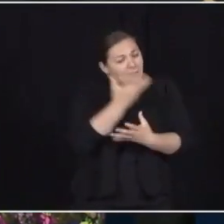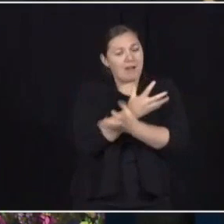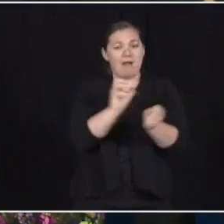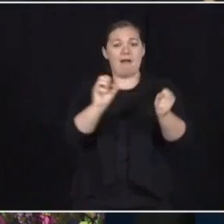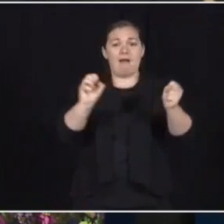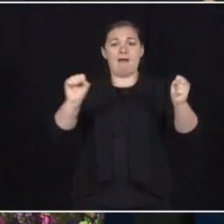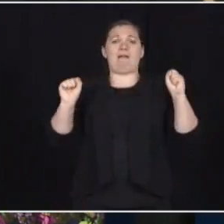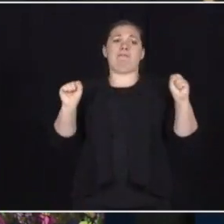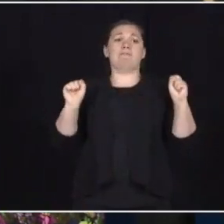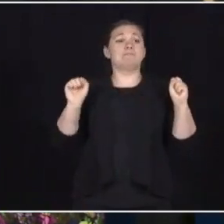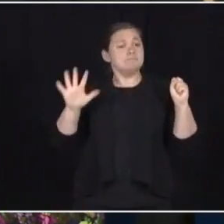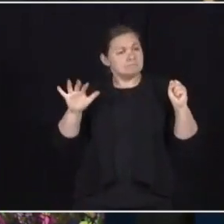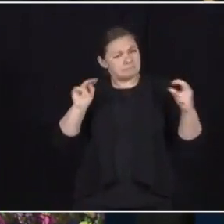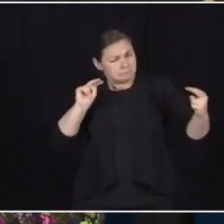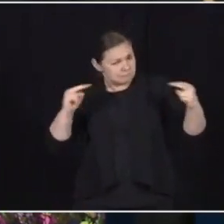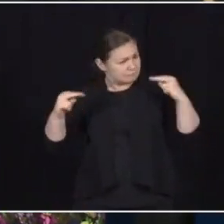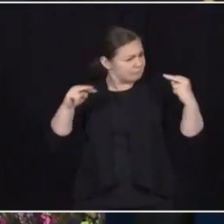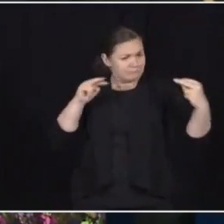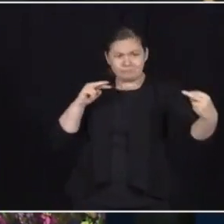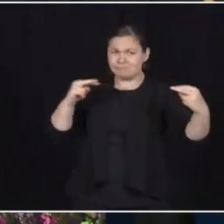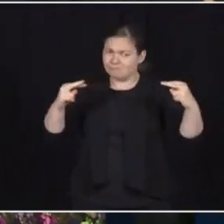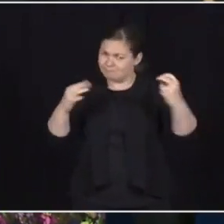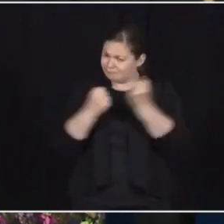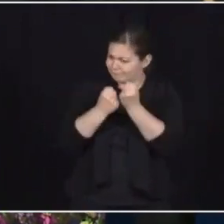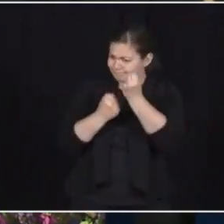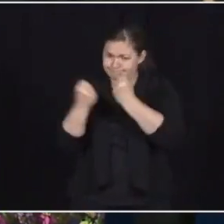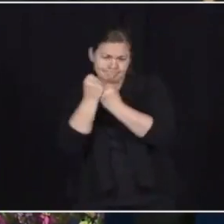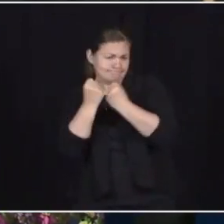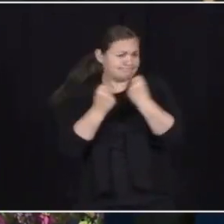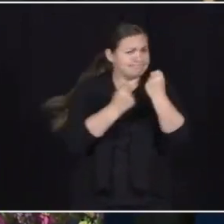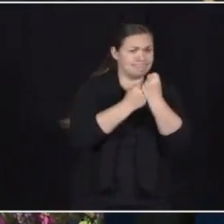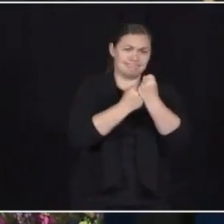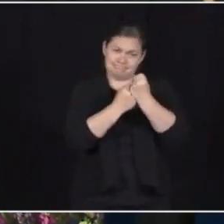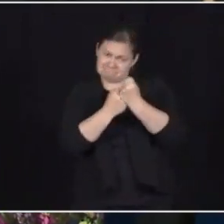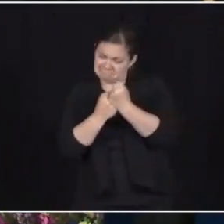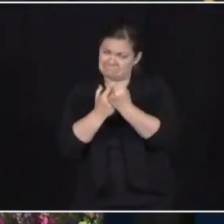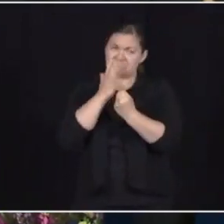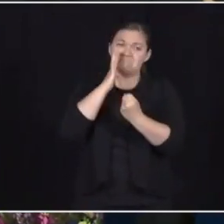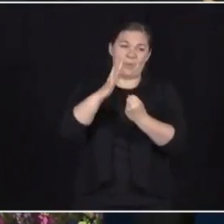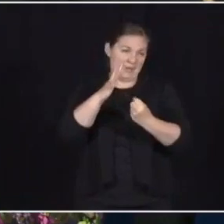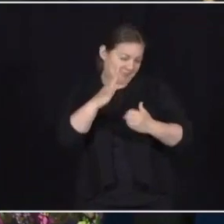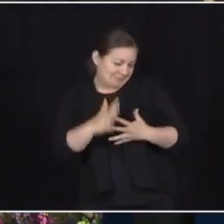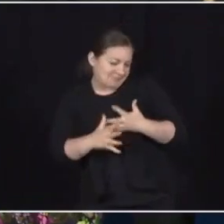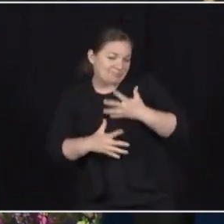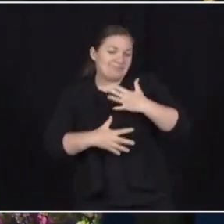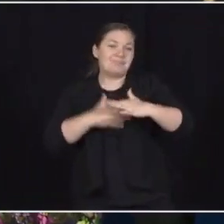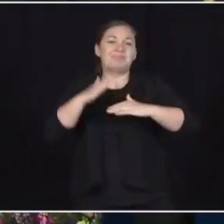possible. My friends, if we keep looking out for one another, if we have each other's backs, we will